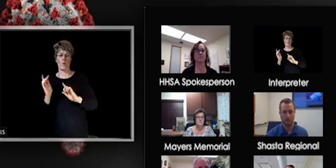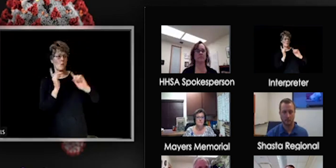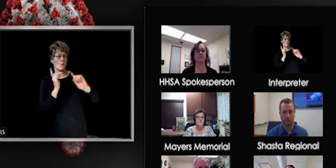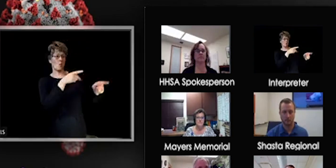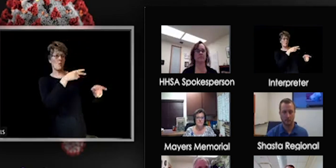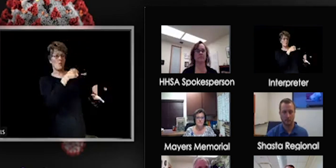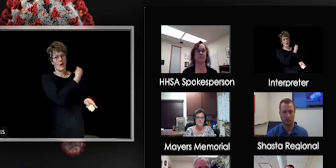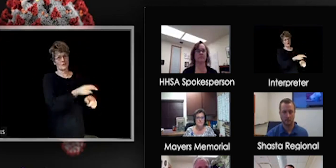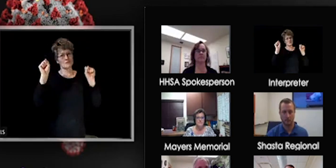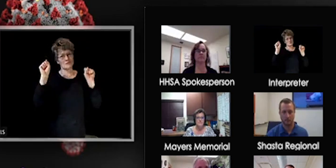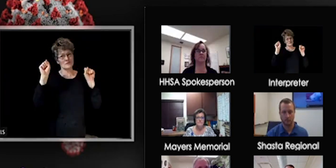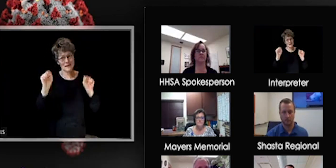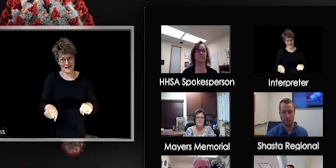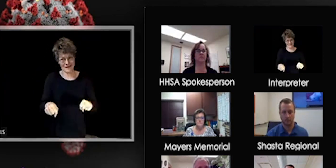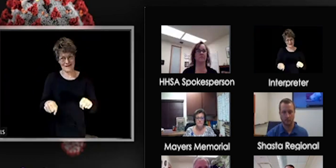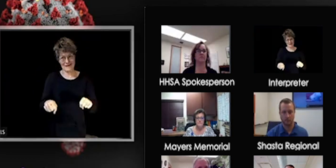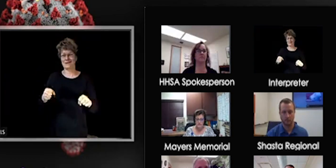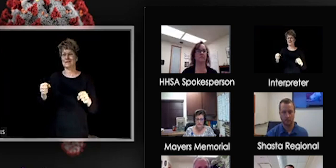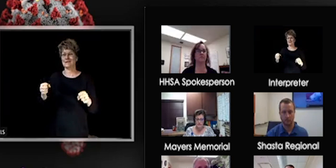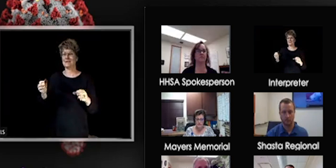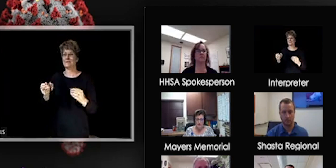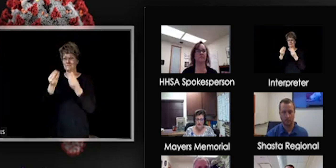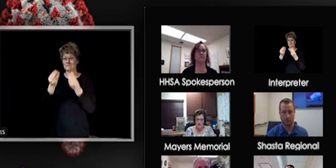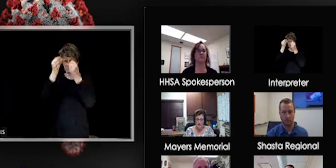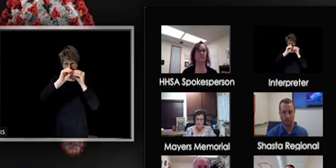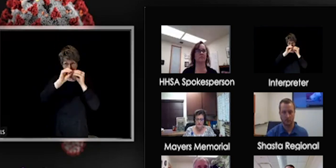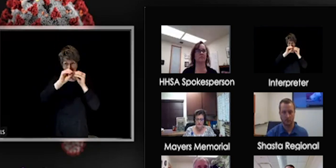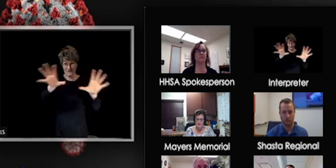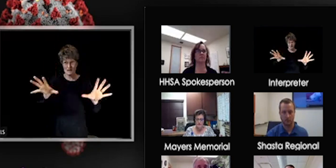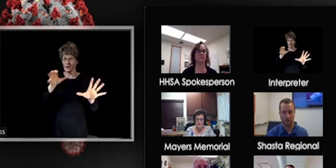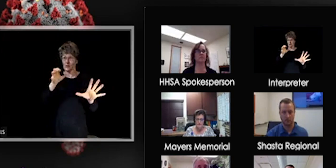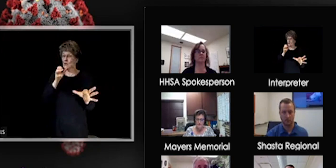too, but we just really want to get the message out that people should not be delaying or